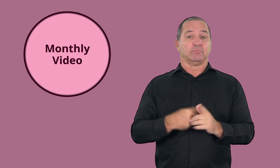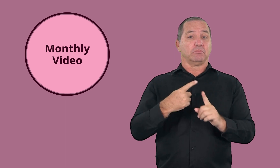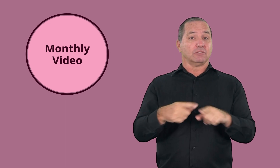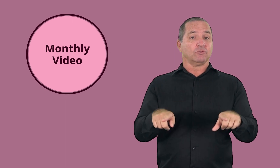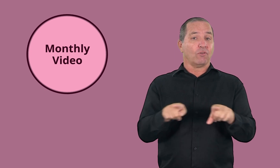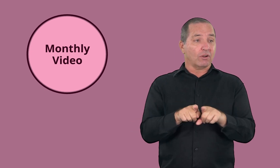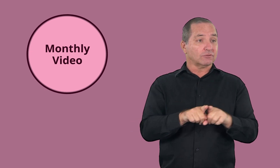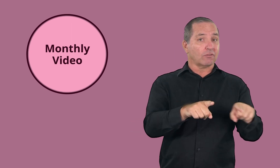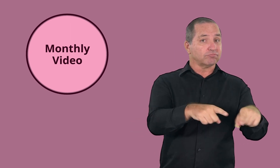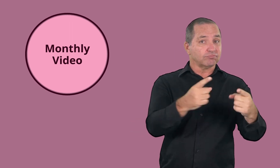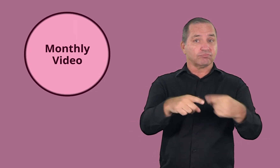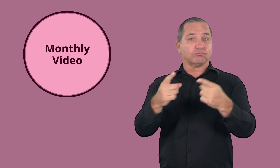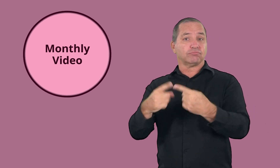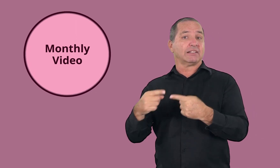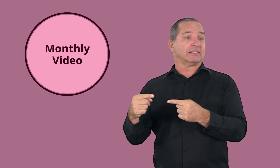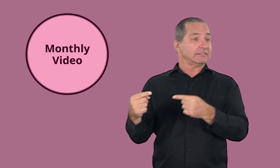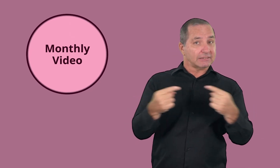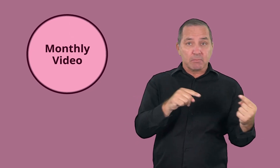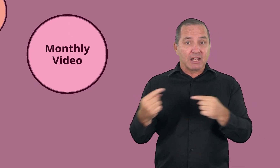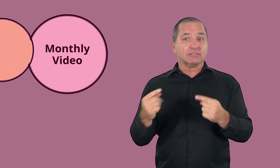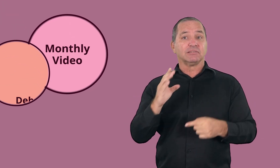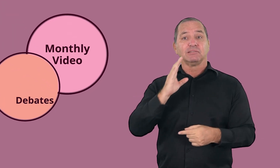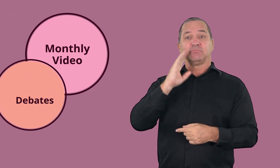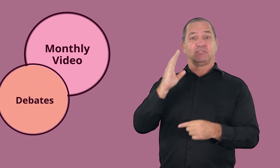as well as various debates and speeches